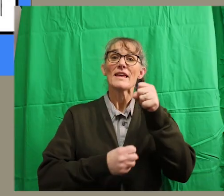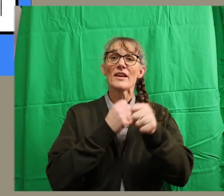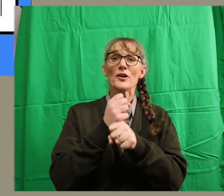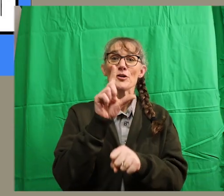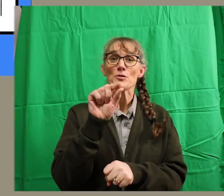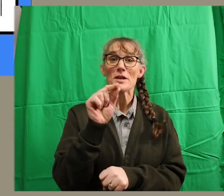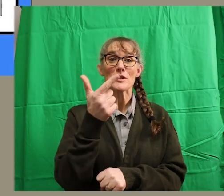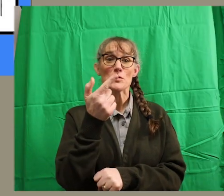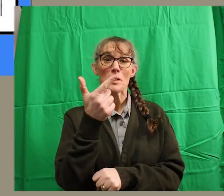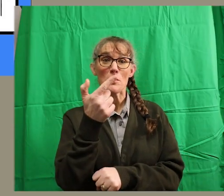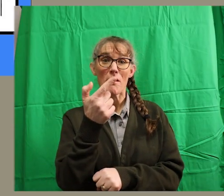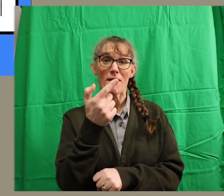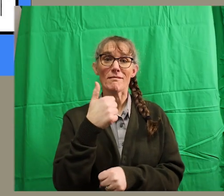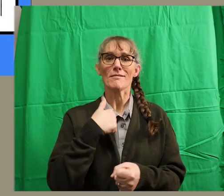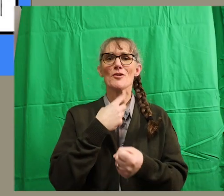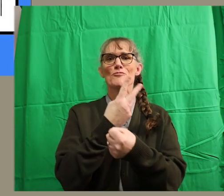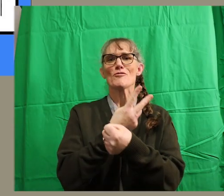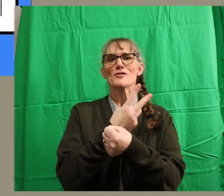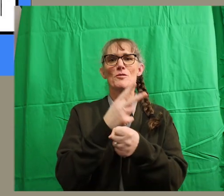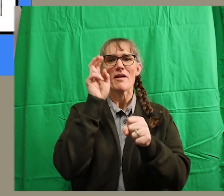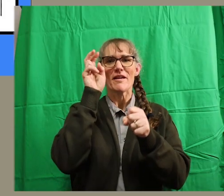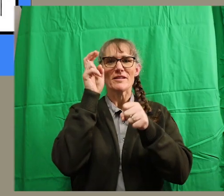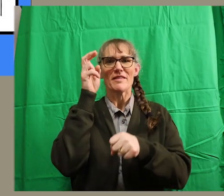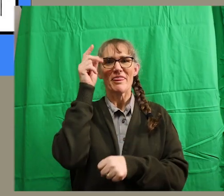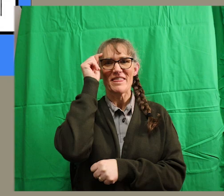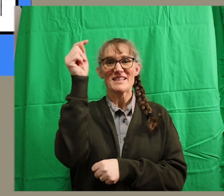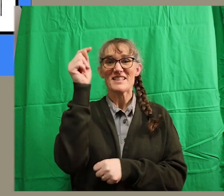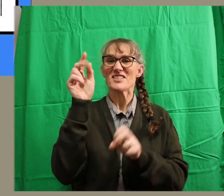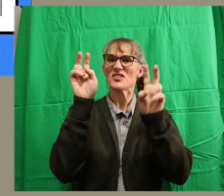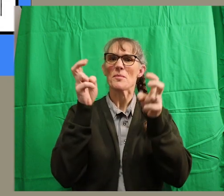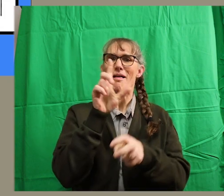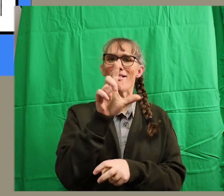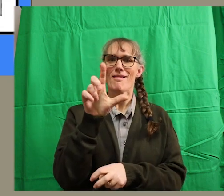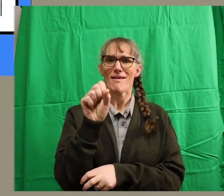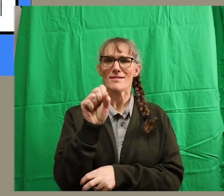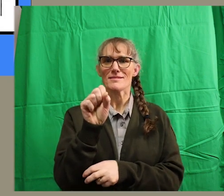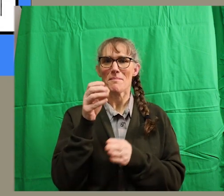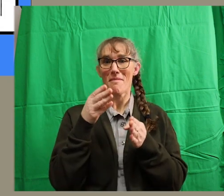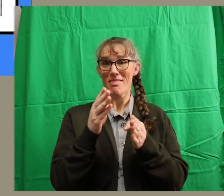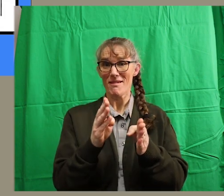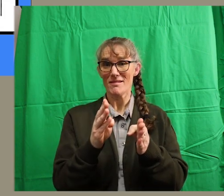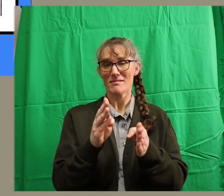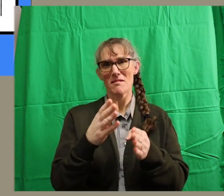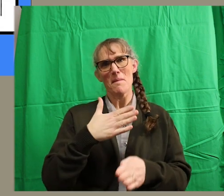In 2021, I did my Master's thesis on what we call the LLS method,